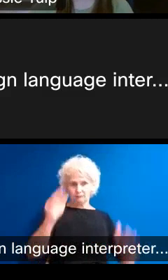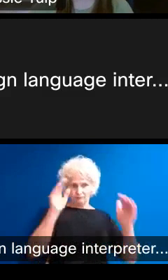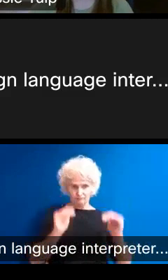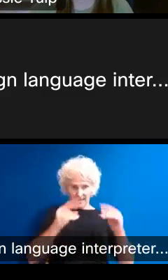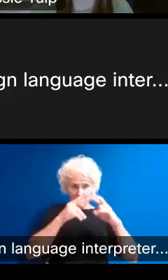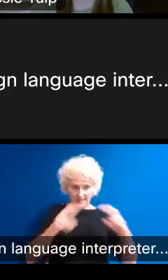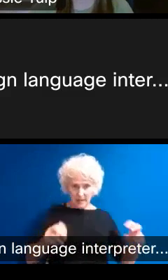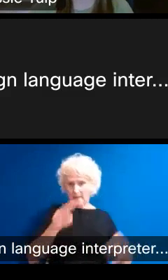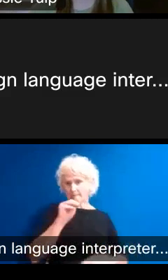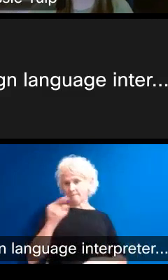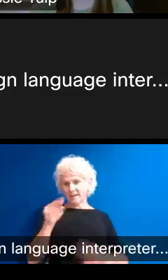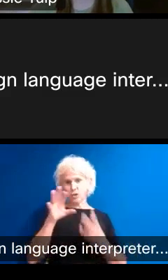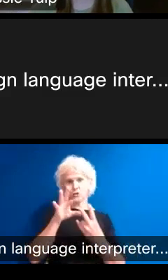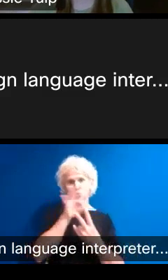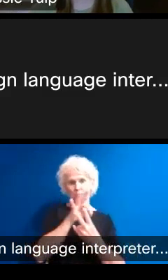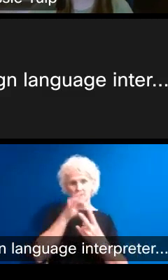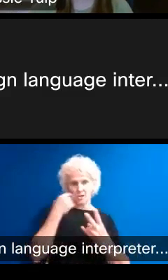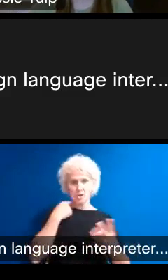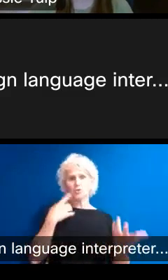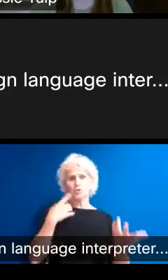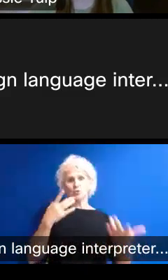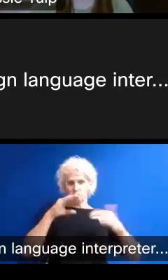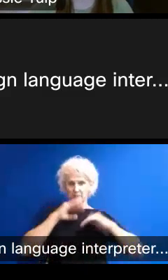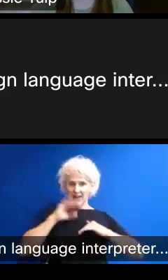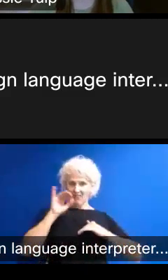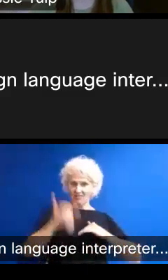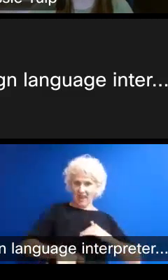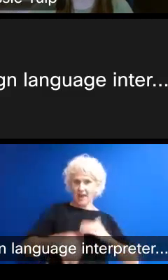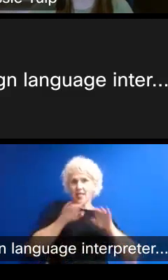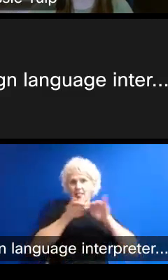need an institutional level of care and have an assessed need for supports and